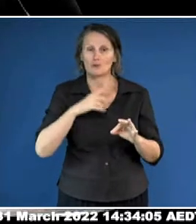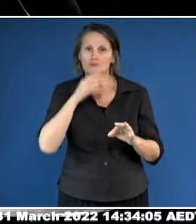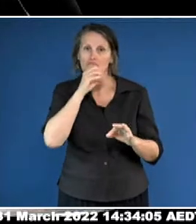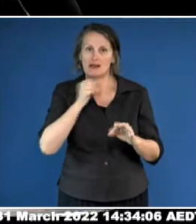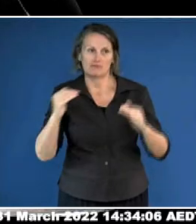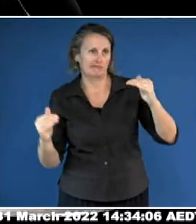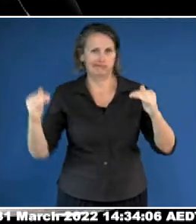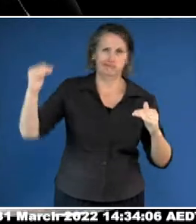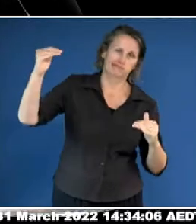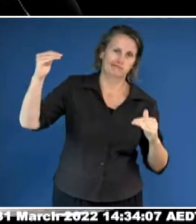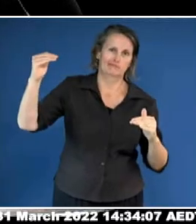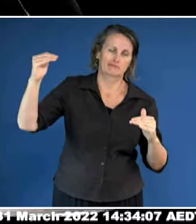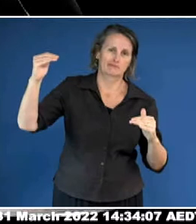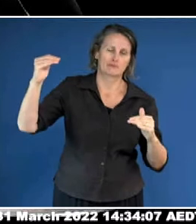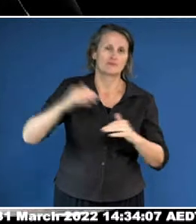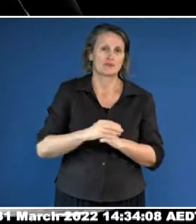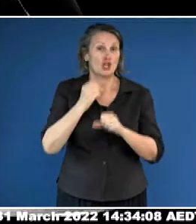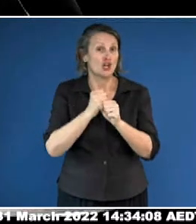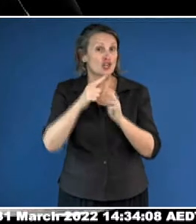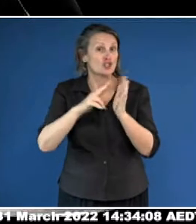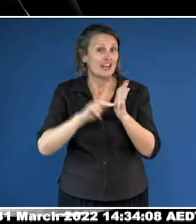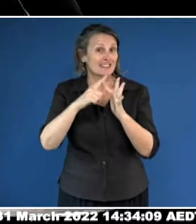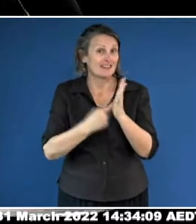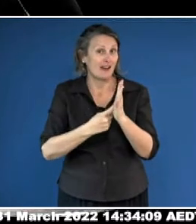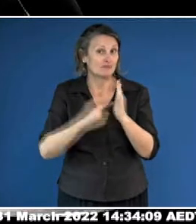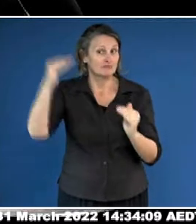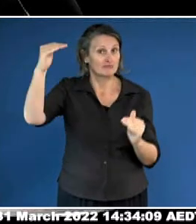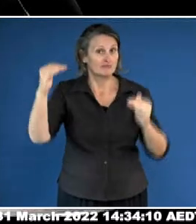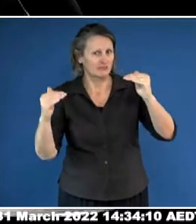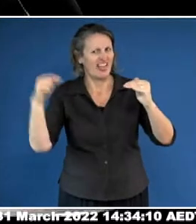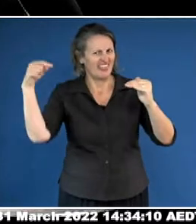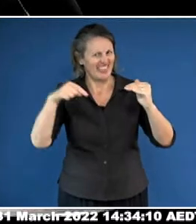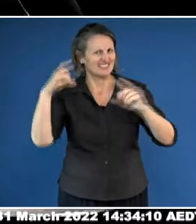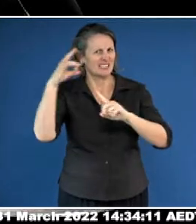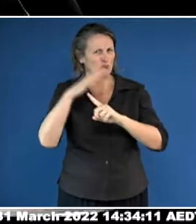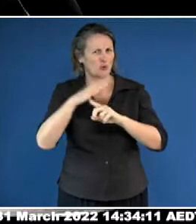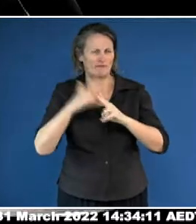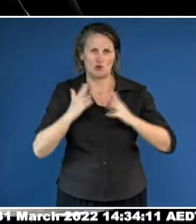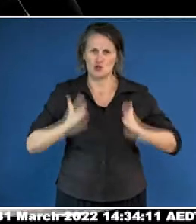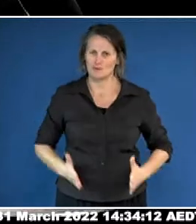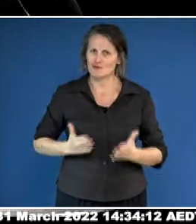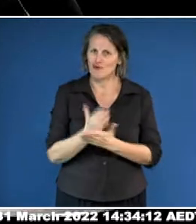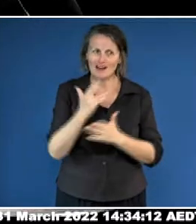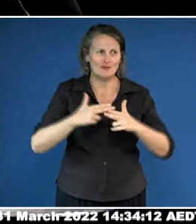And gender equality is a fundamental human rights principle that underpins every major international human rights instrument.